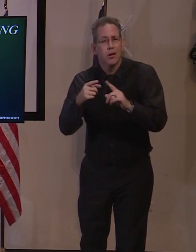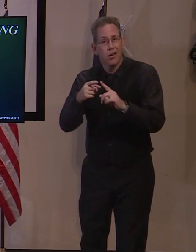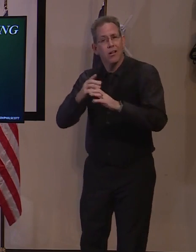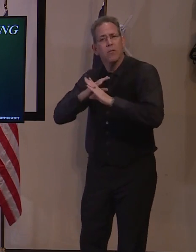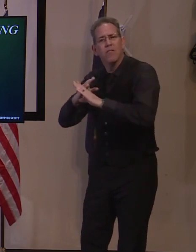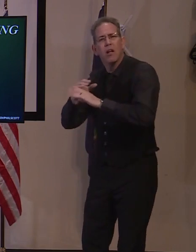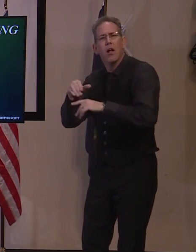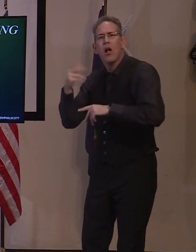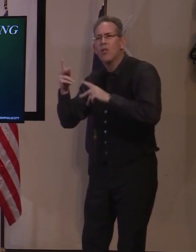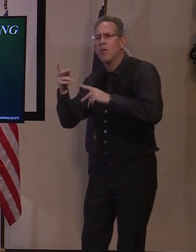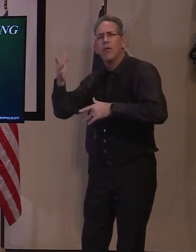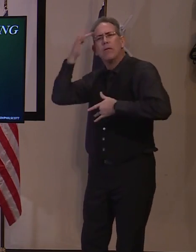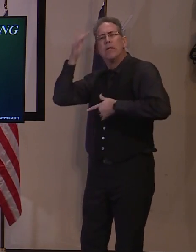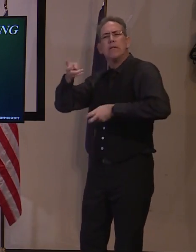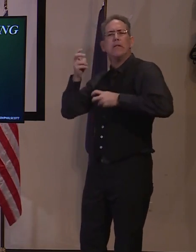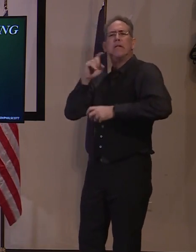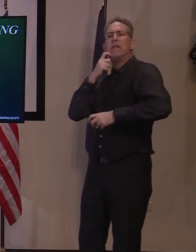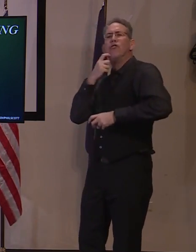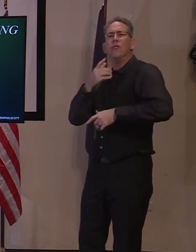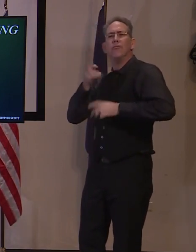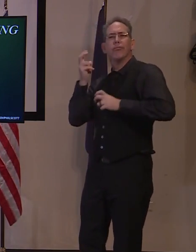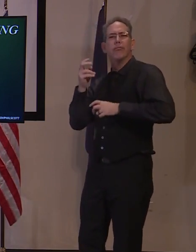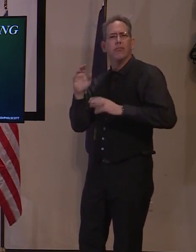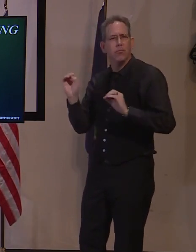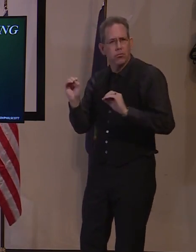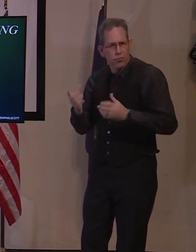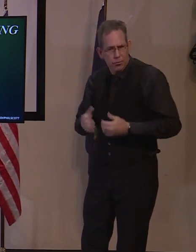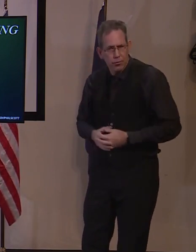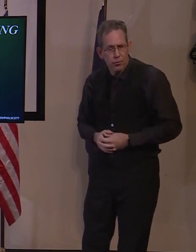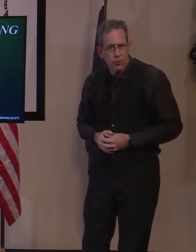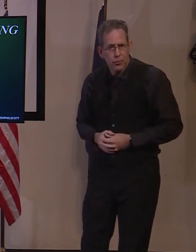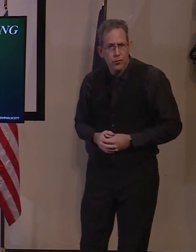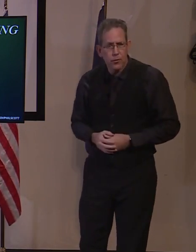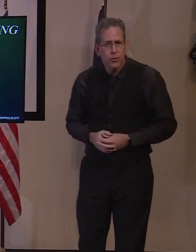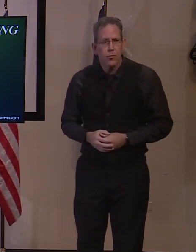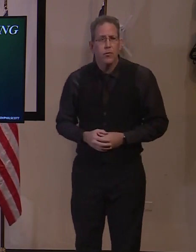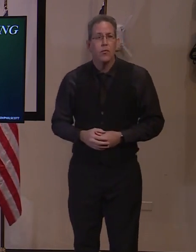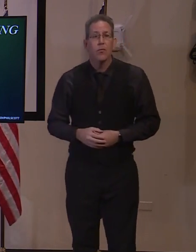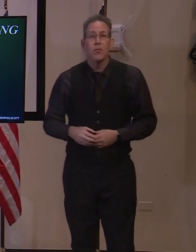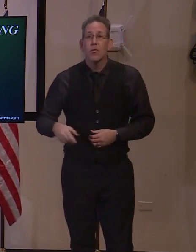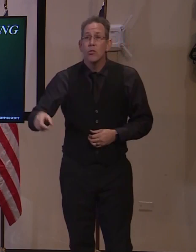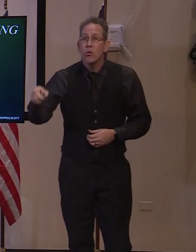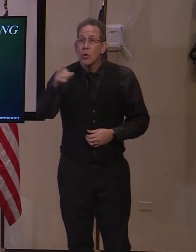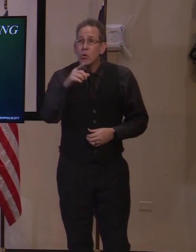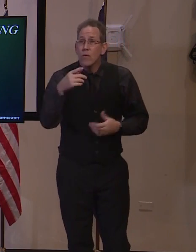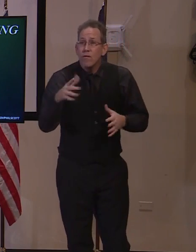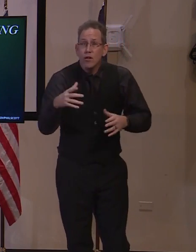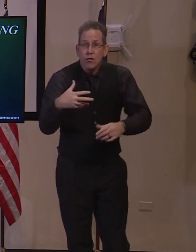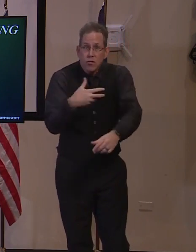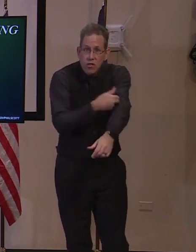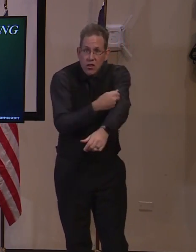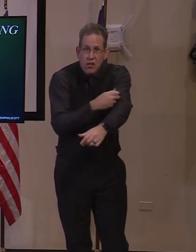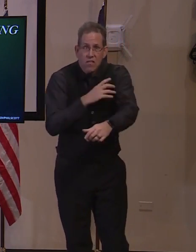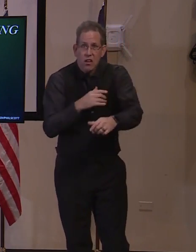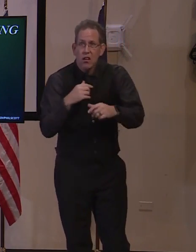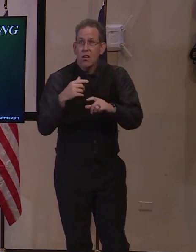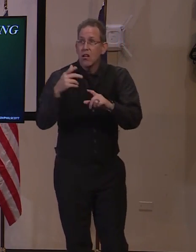and if you're six months from your initial doses, it's important to get your booster to keep this protection as strong as possible.